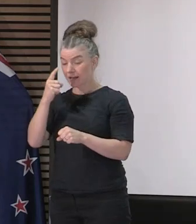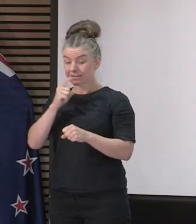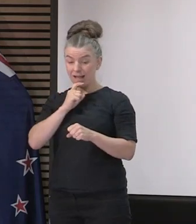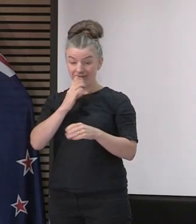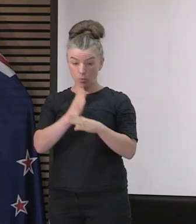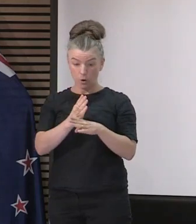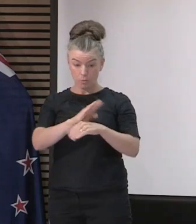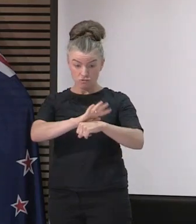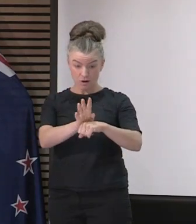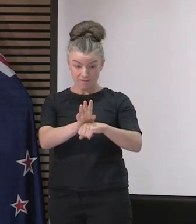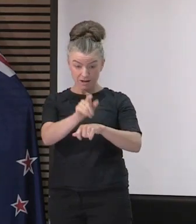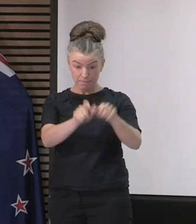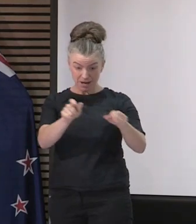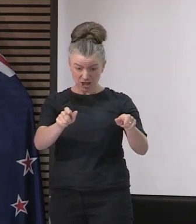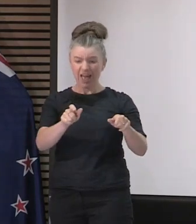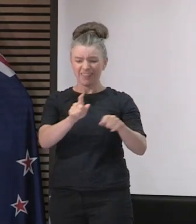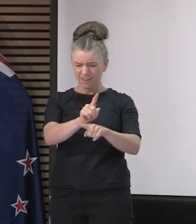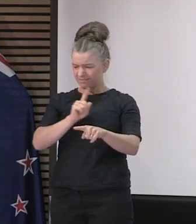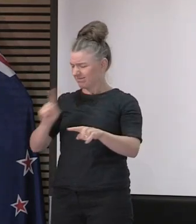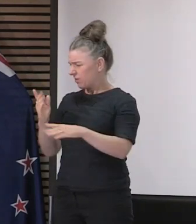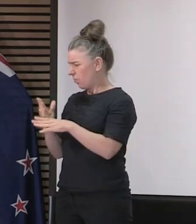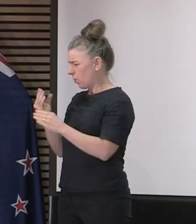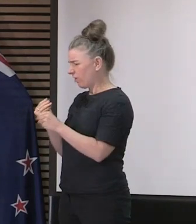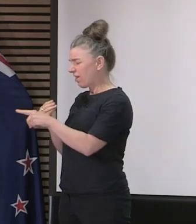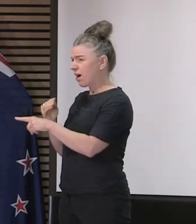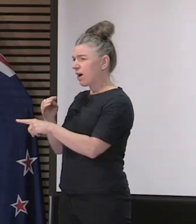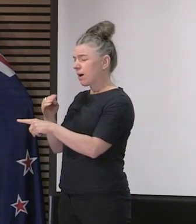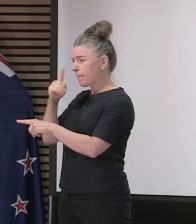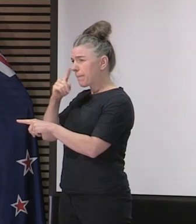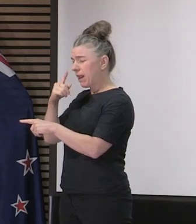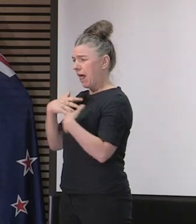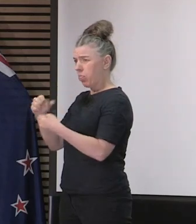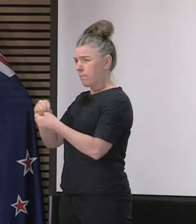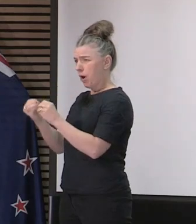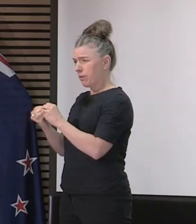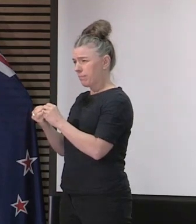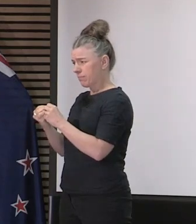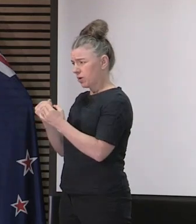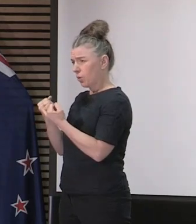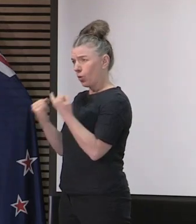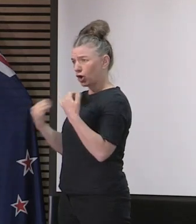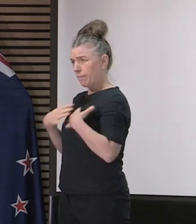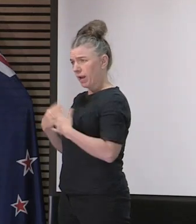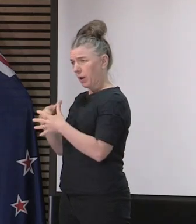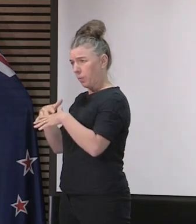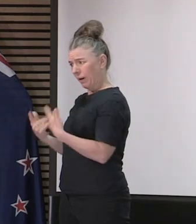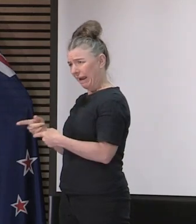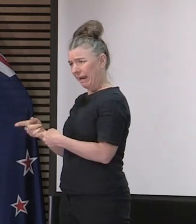safe practice. >> Does it not defy common sense when it is such a virulent thing to deal